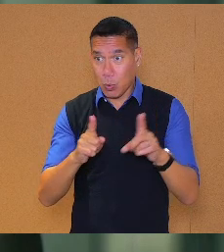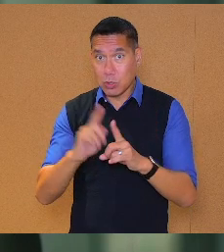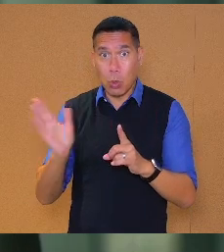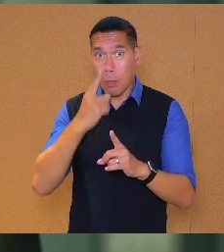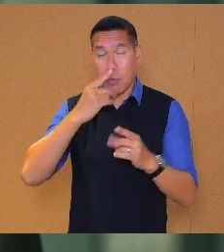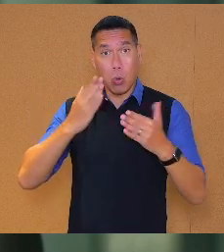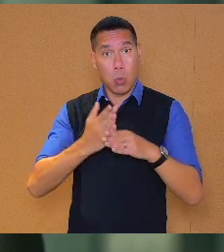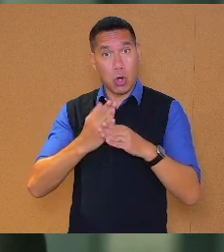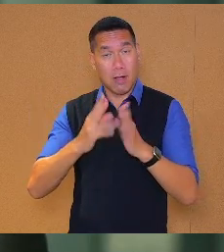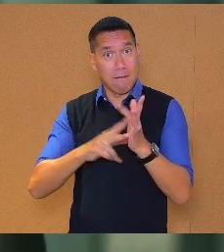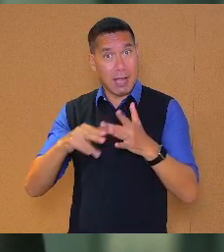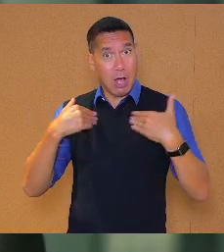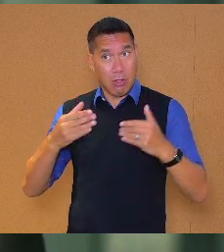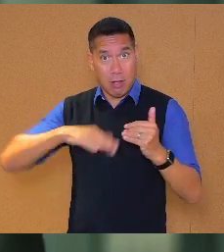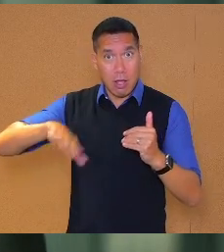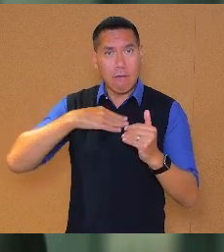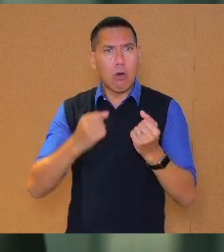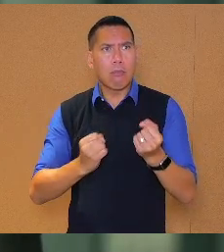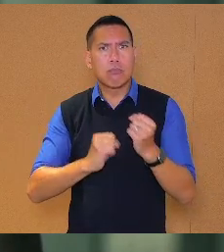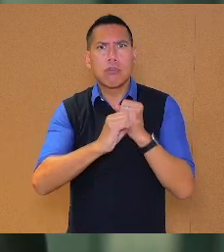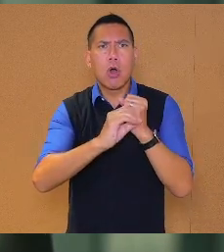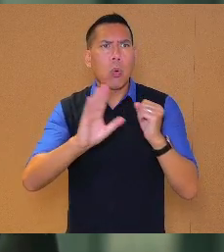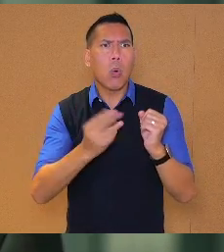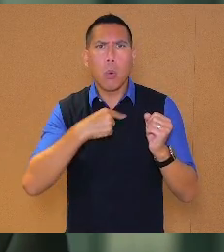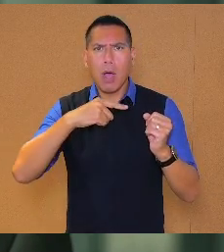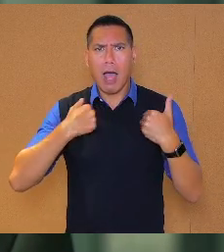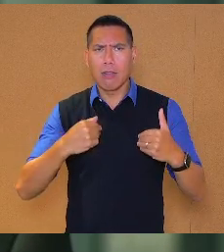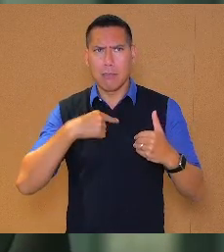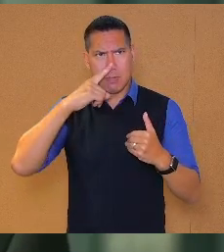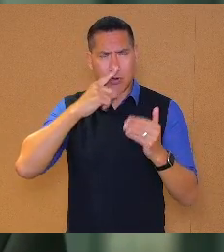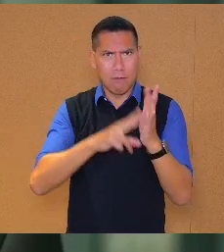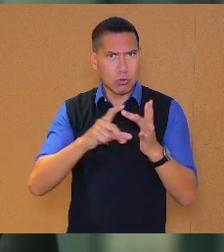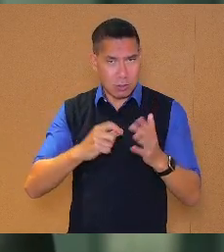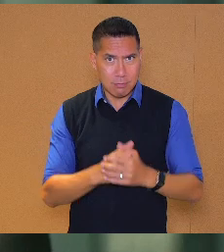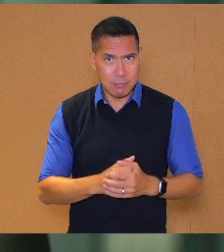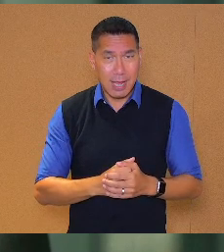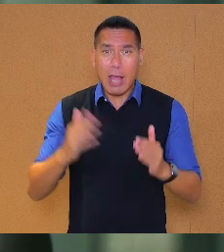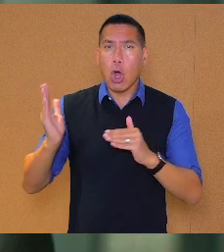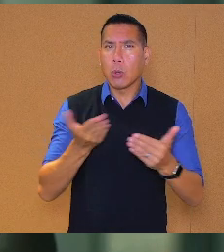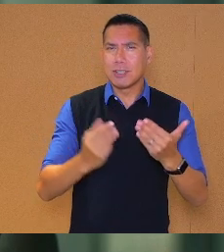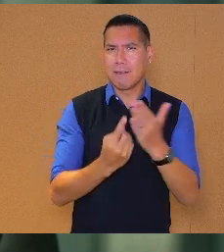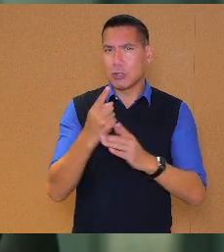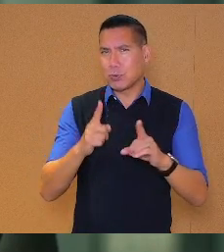and for hosting this event. What a wonderful opportunity to come together in a well- deserved celebration.